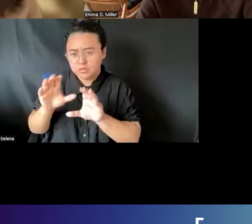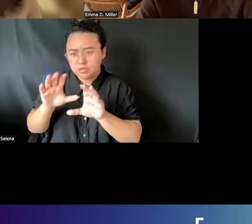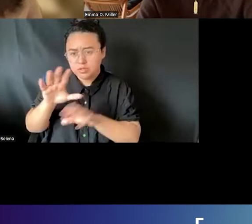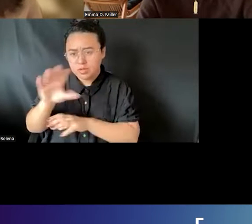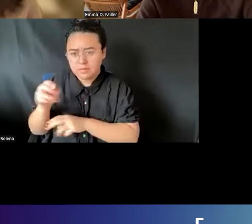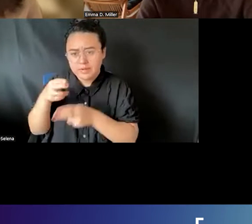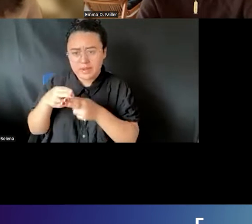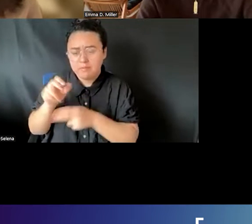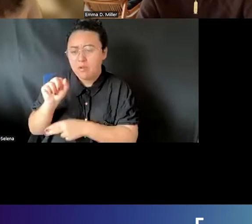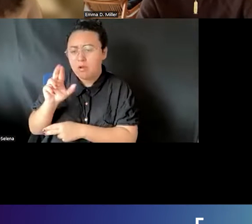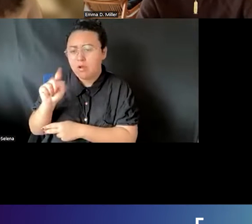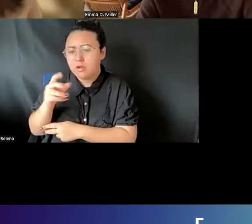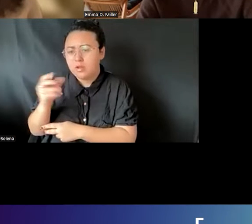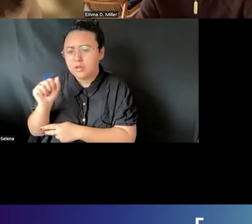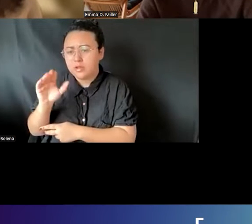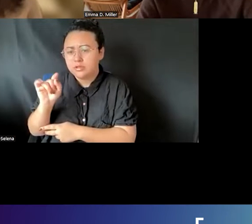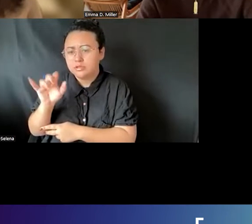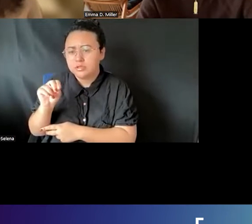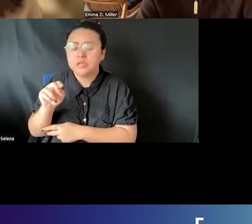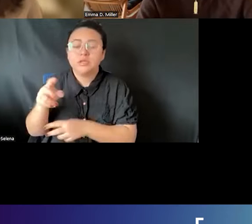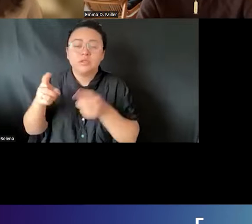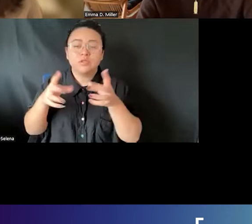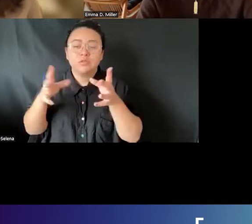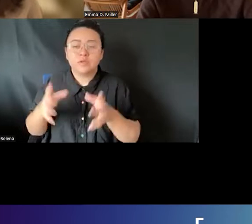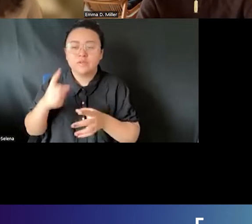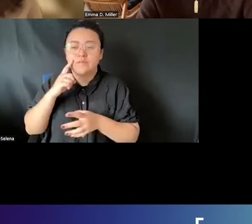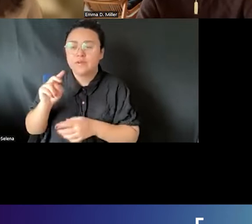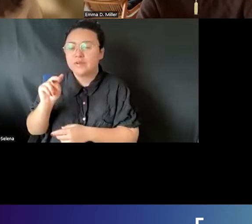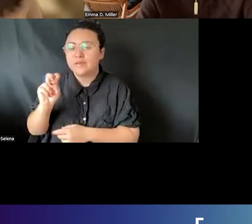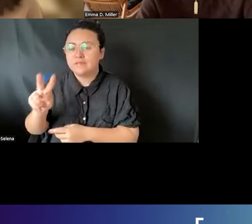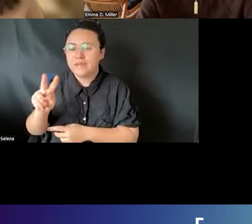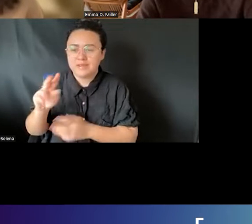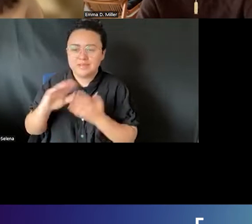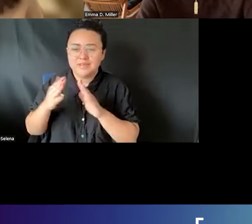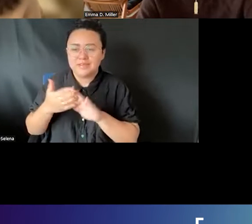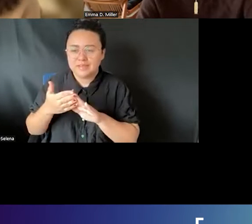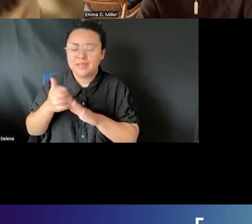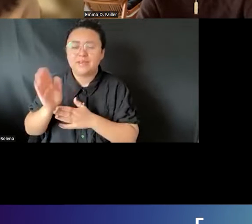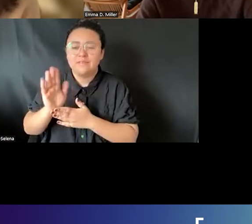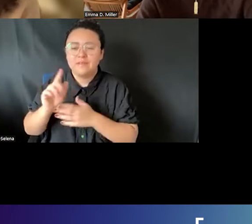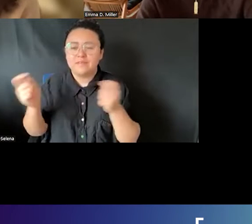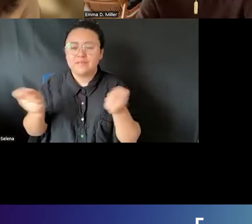She's also the director of the Nevada City Film Festival Residency and a founding member of the Distribution Advocates.